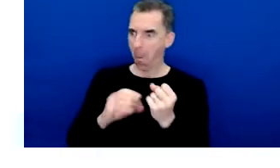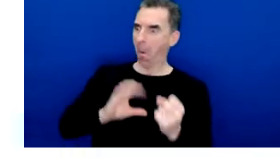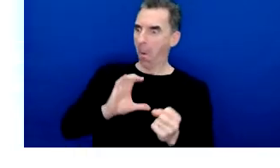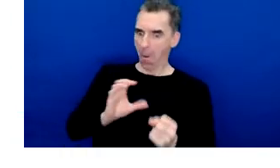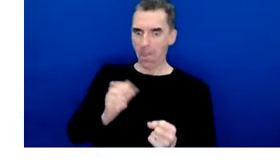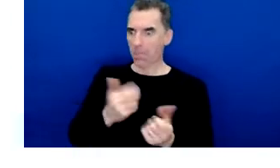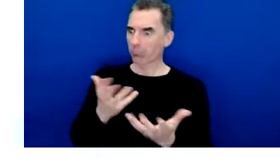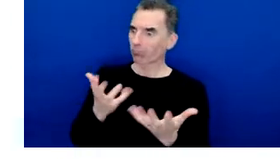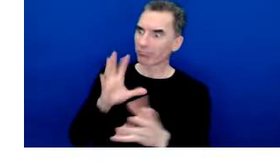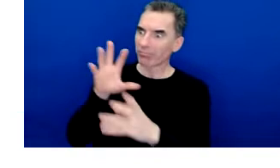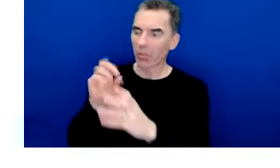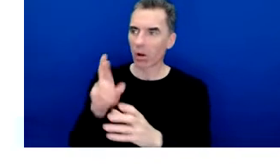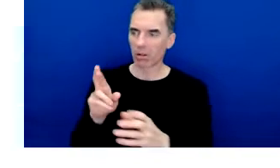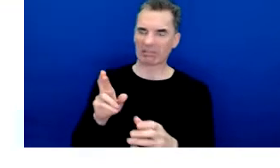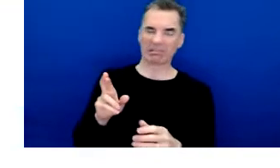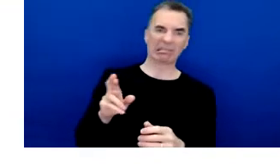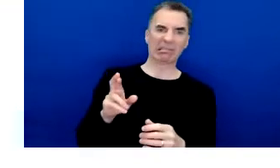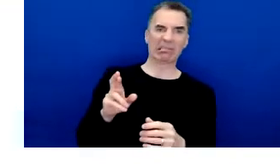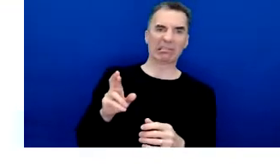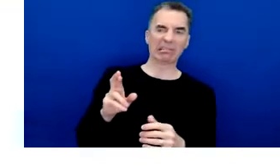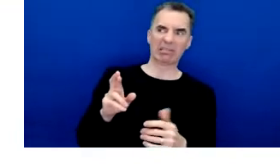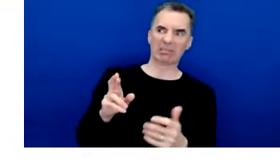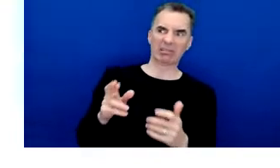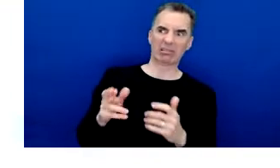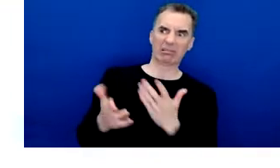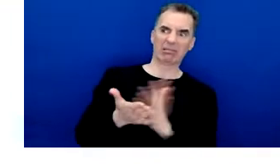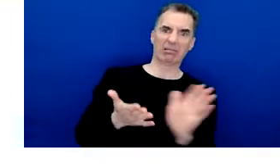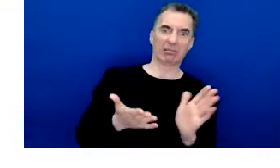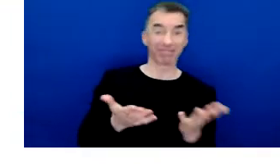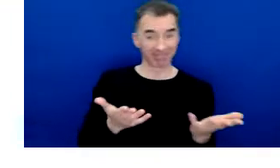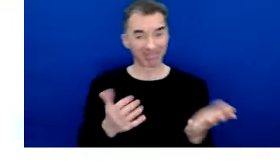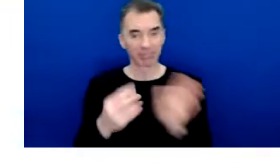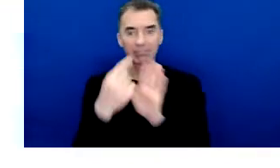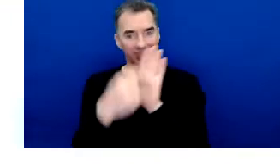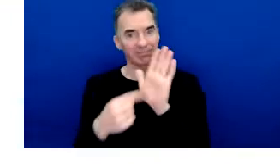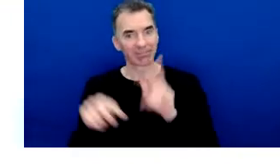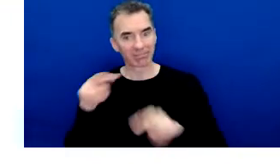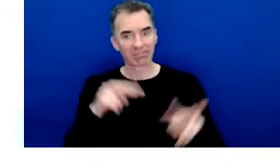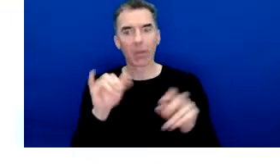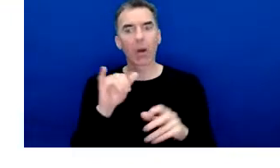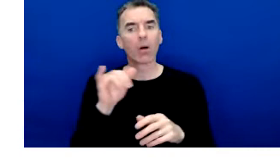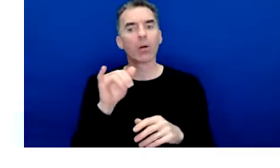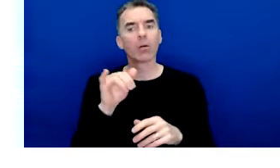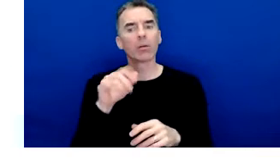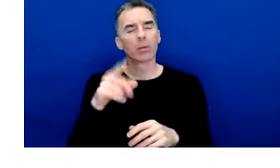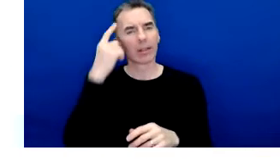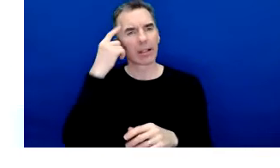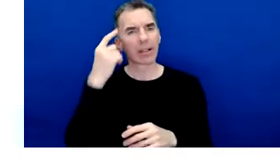and do you value their learned experiences outside of the classroom? And I think that's a little bit of what Mary Ann was talking about when we